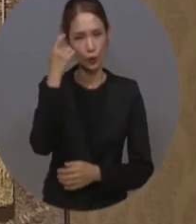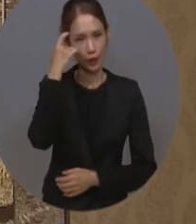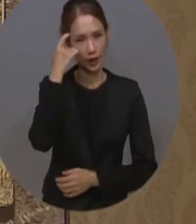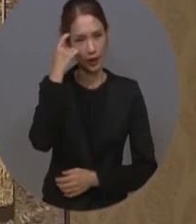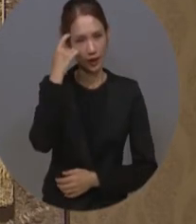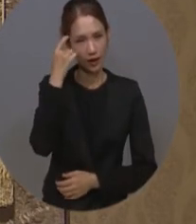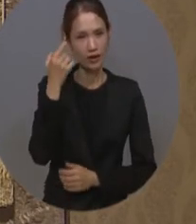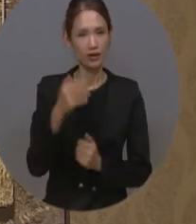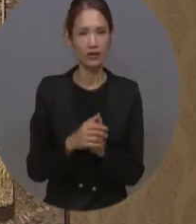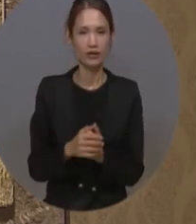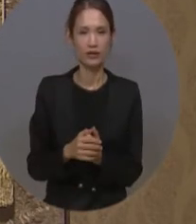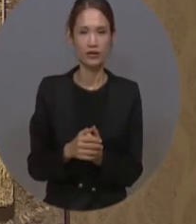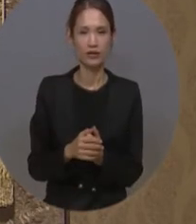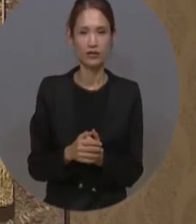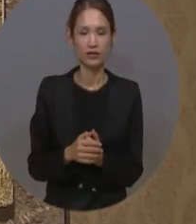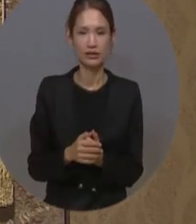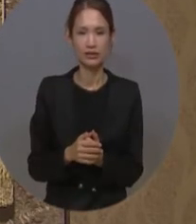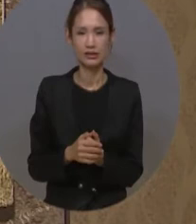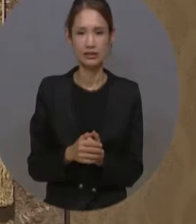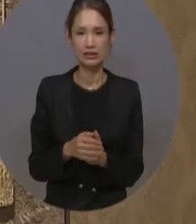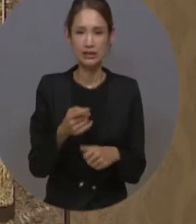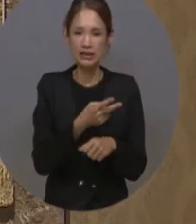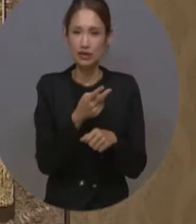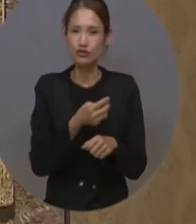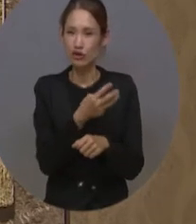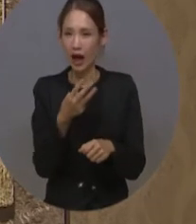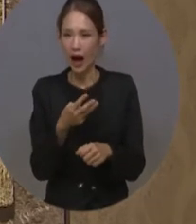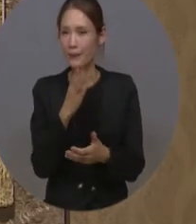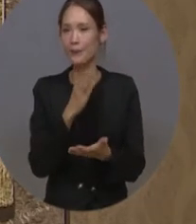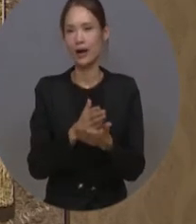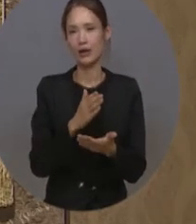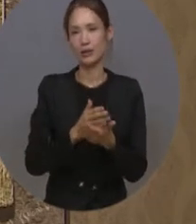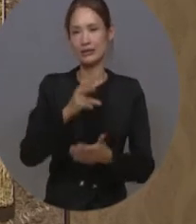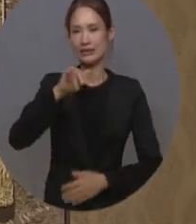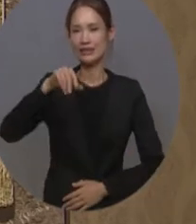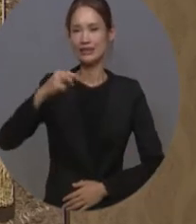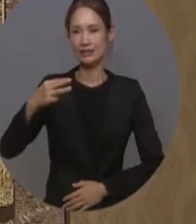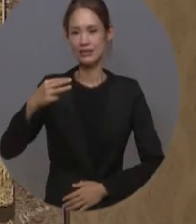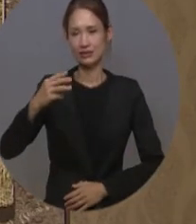but I think it's time to pursue quality rather than quantity